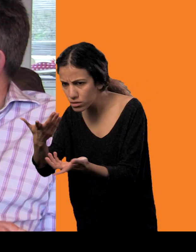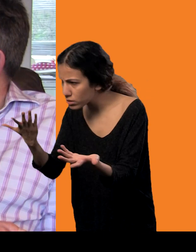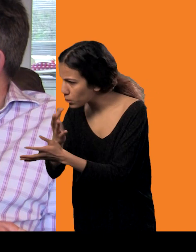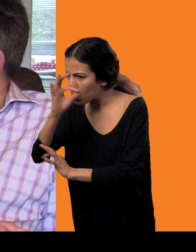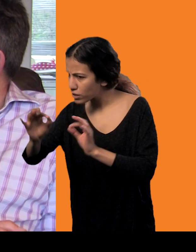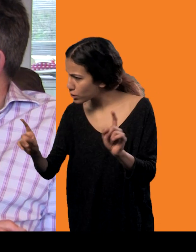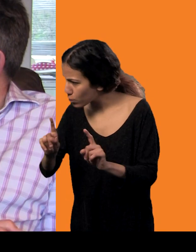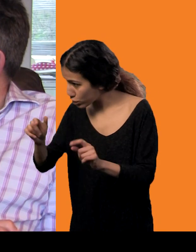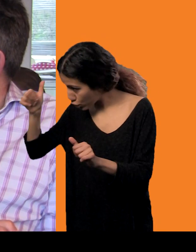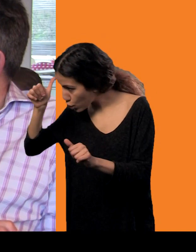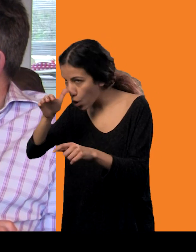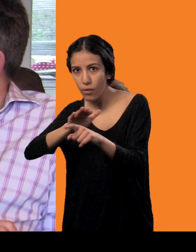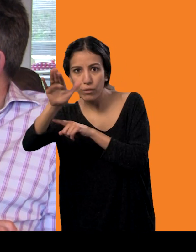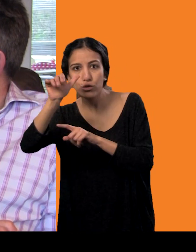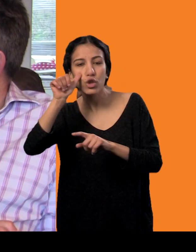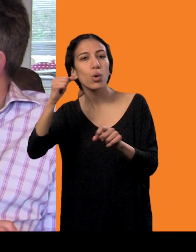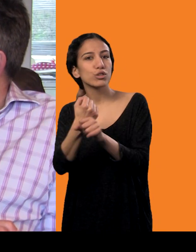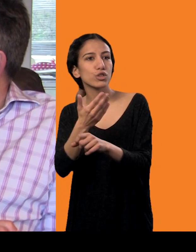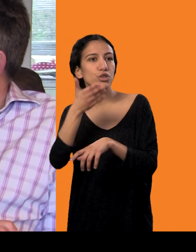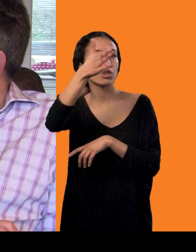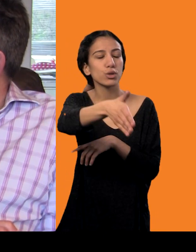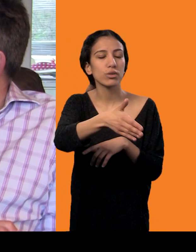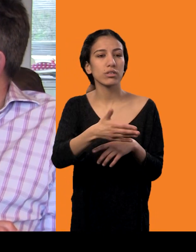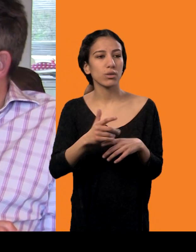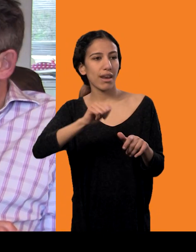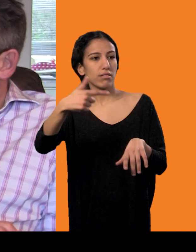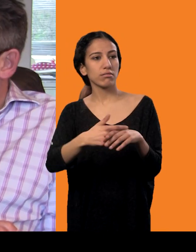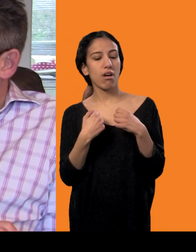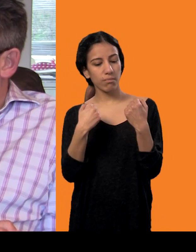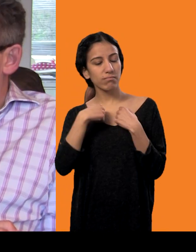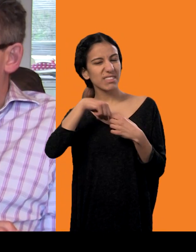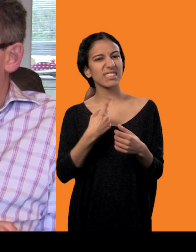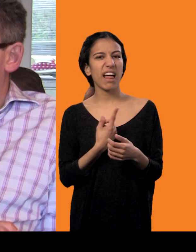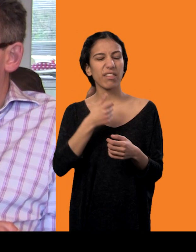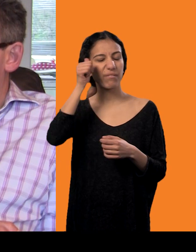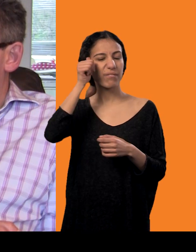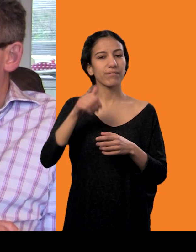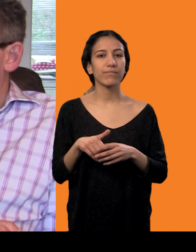before she went in "Explain to me what you want out of it? What questions are you going to ask?"